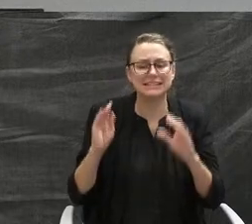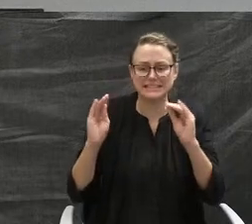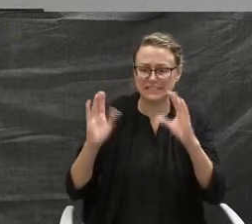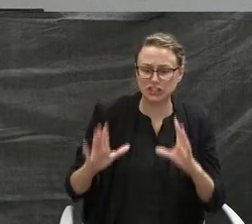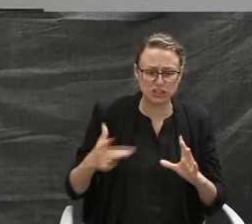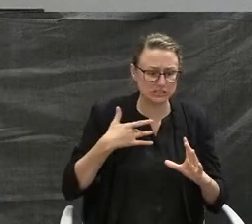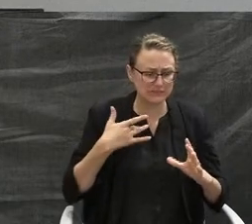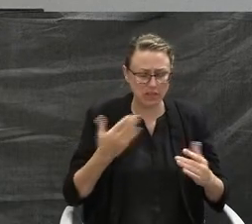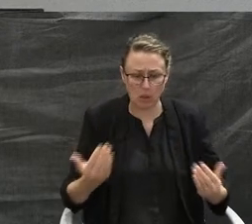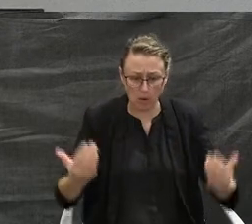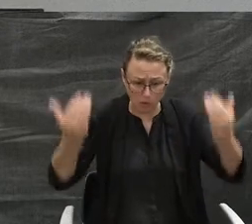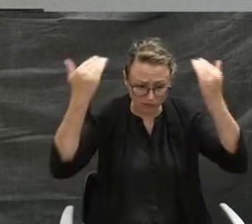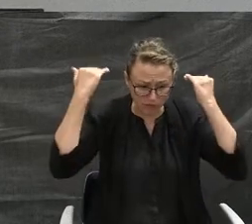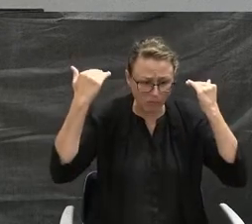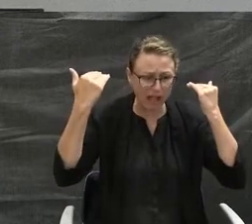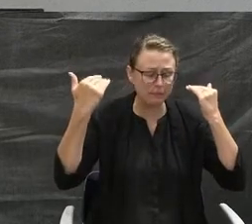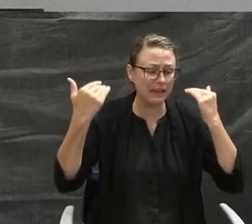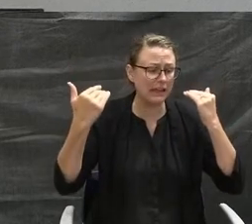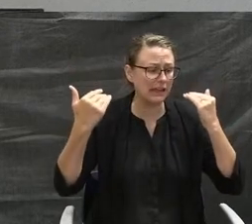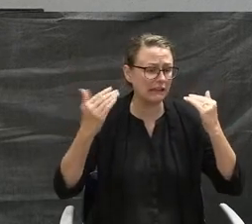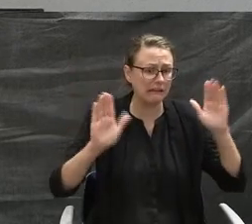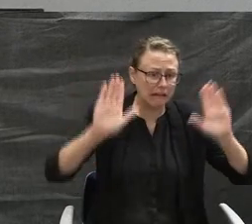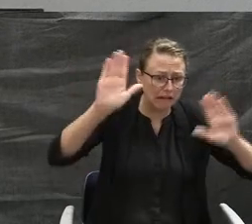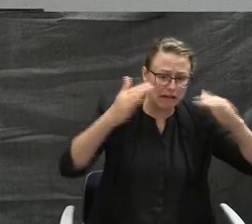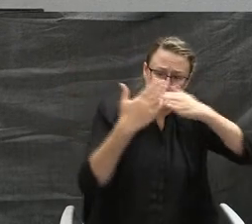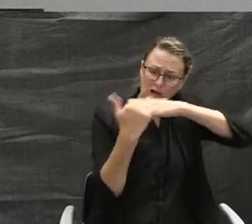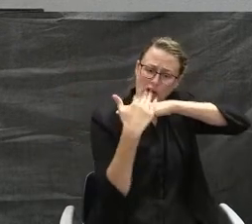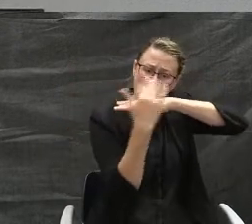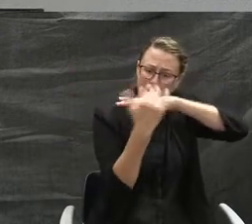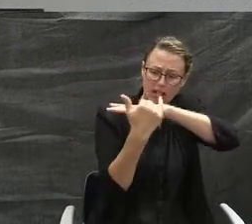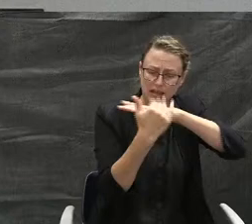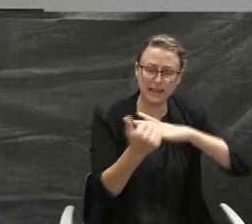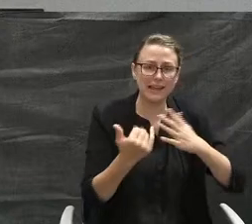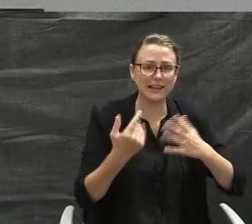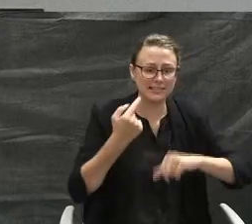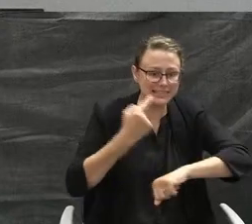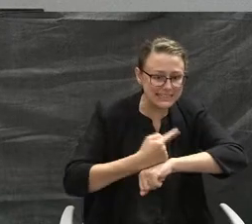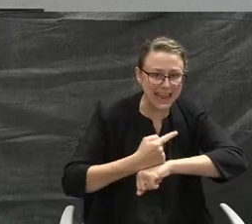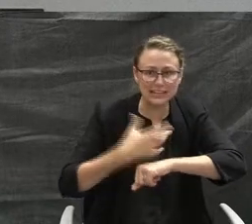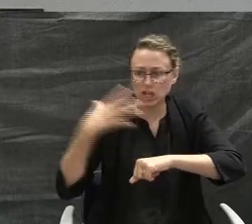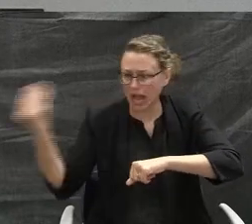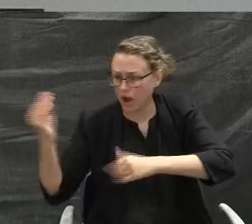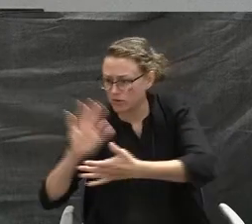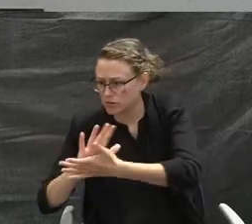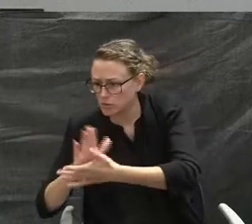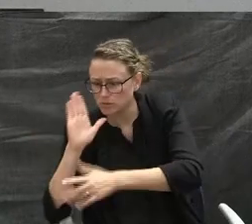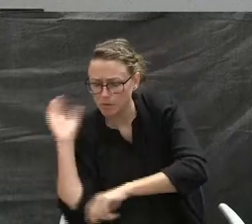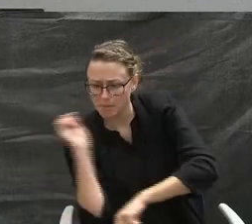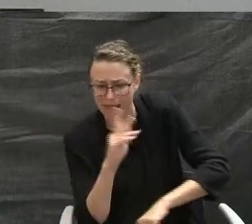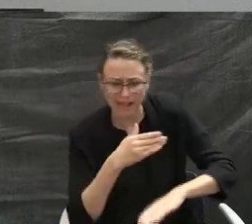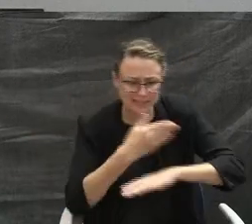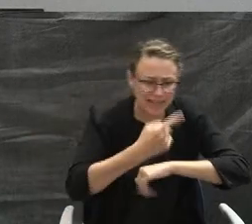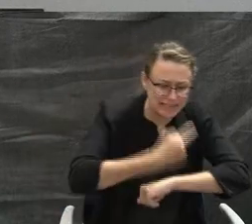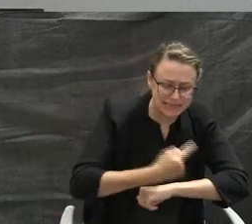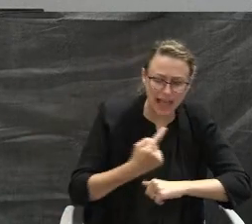people calling in with questions on the days that are out of school when they'll be back the next day or the next